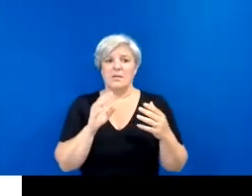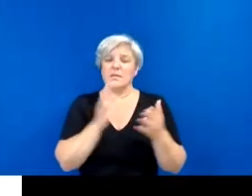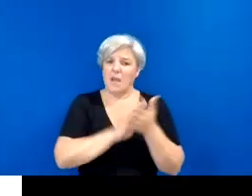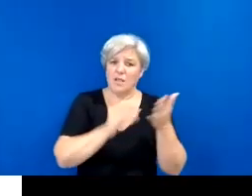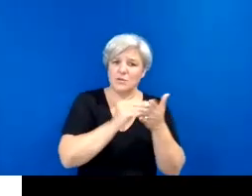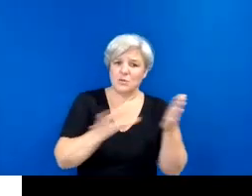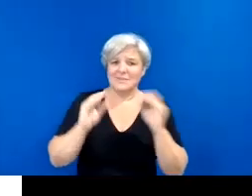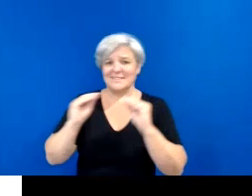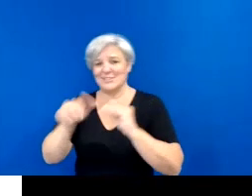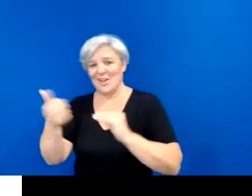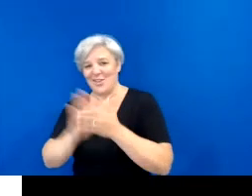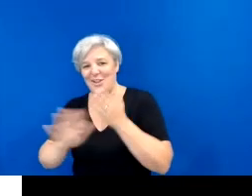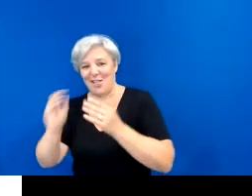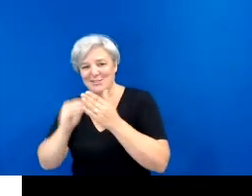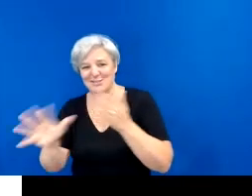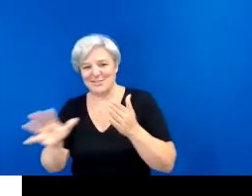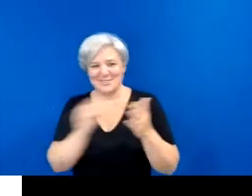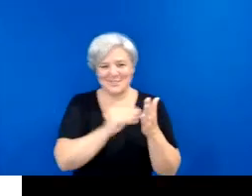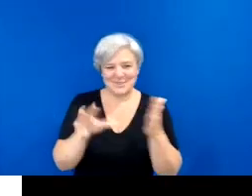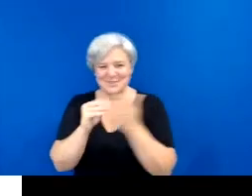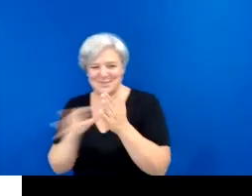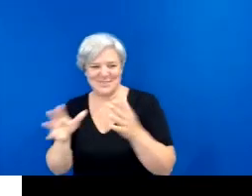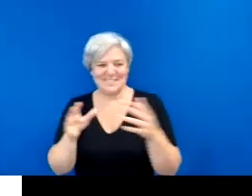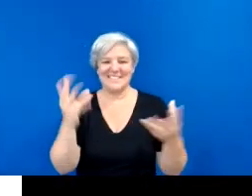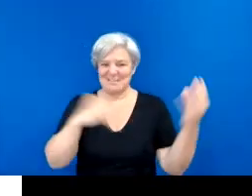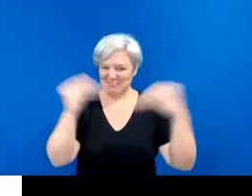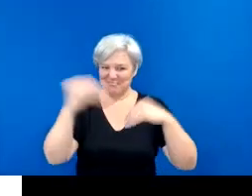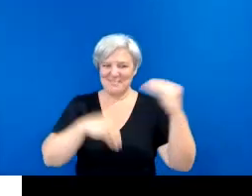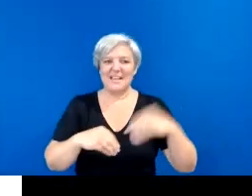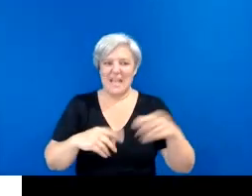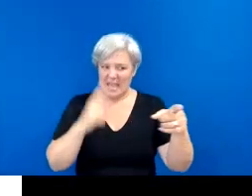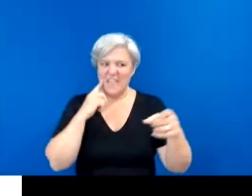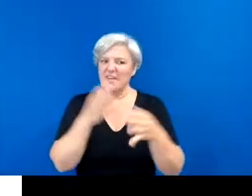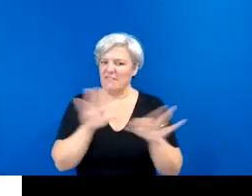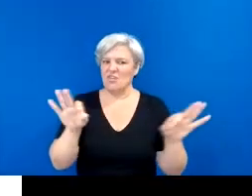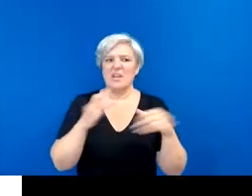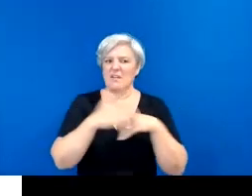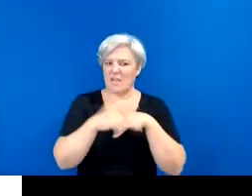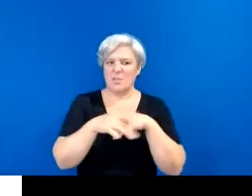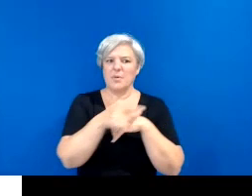And I believe all of these materials and scientists spotlights are freely available for